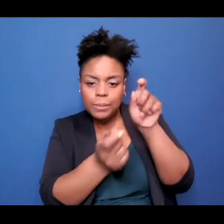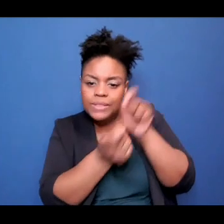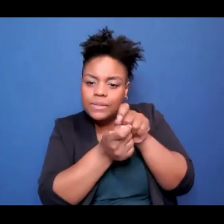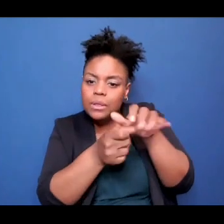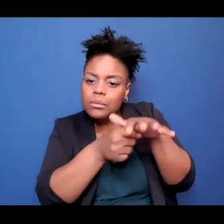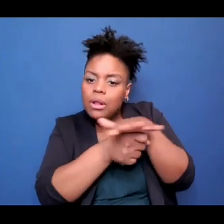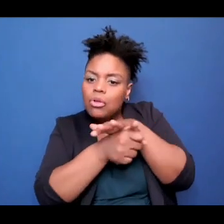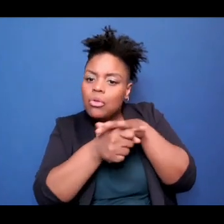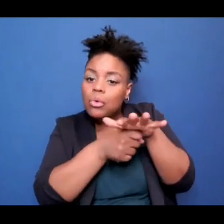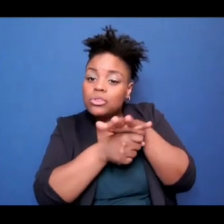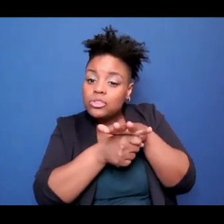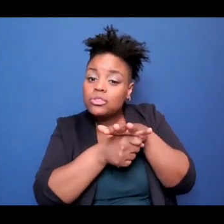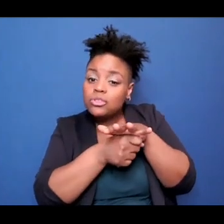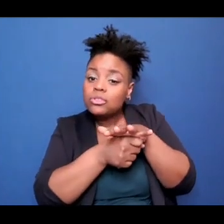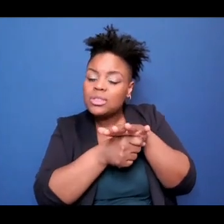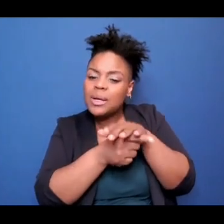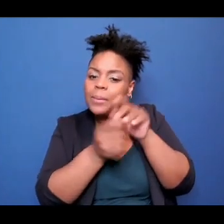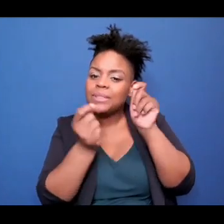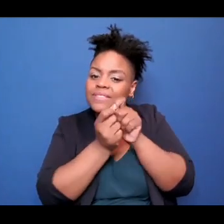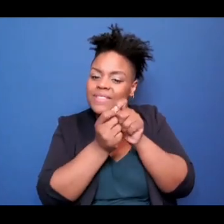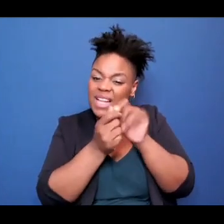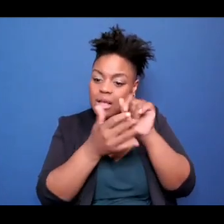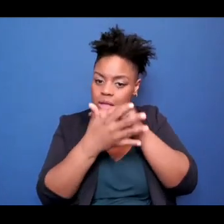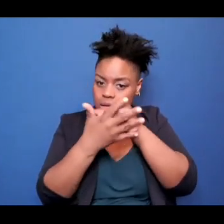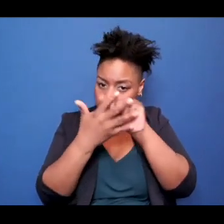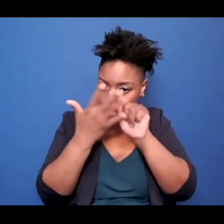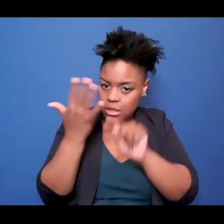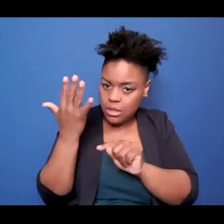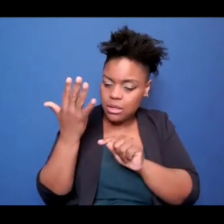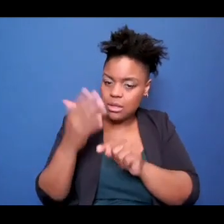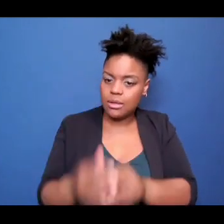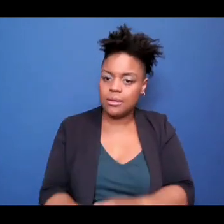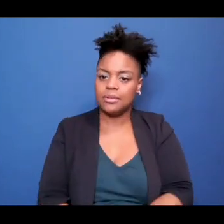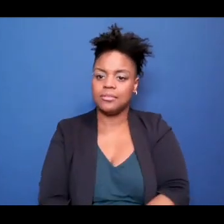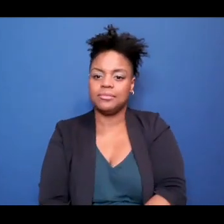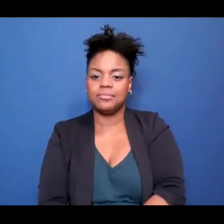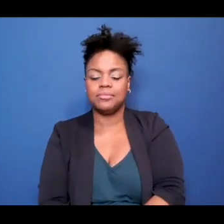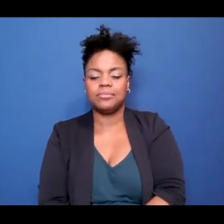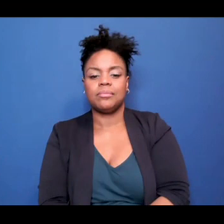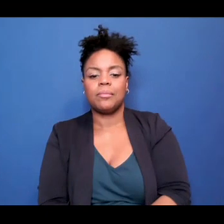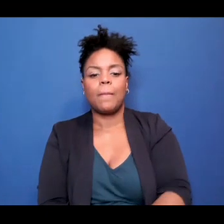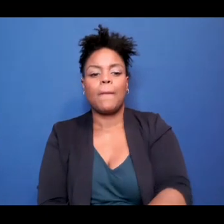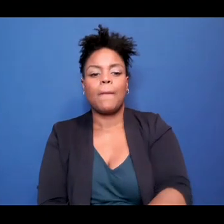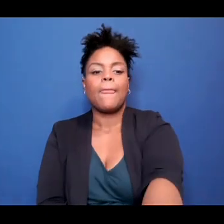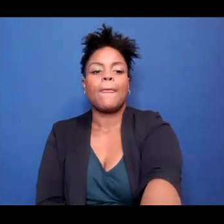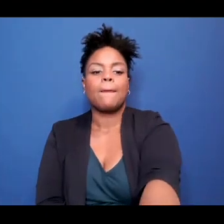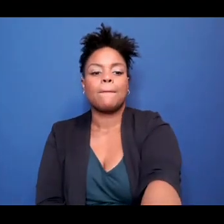PARTICULAR VERY NARROW KIND OF SET OF CRITERIA, SO THE